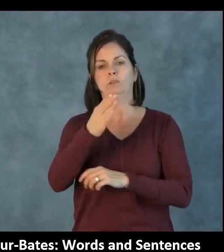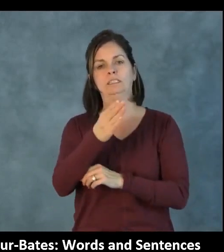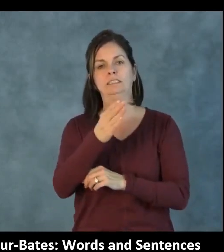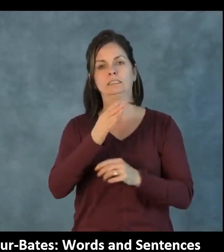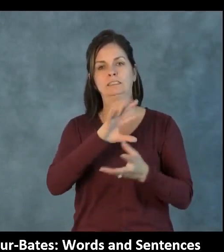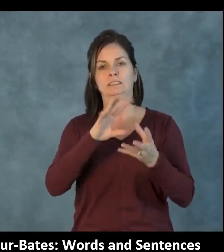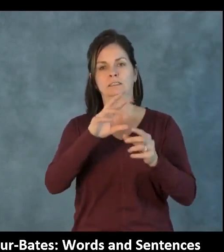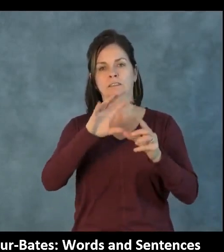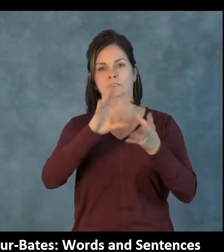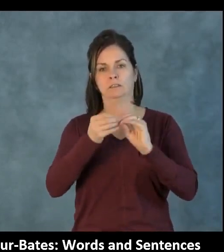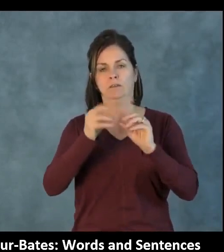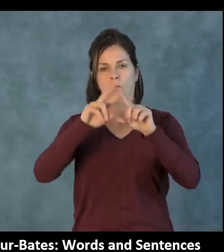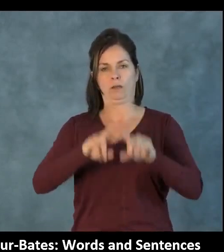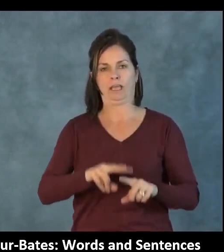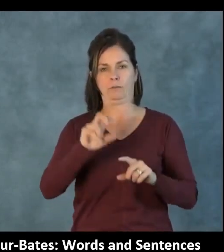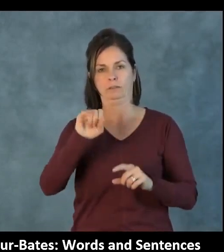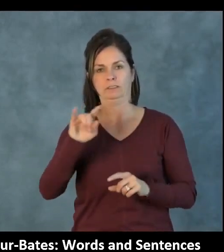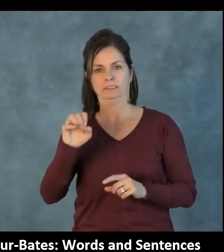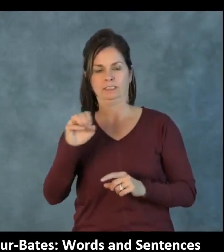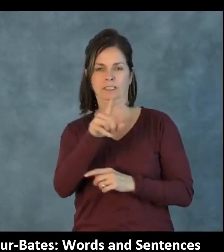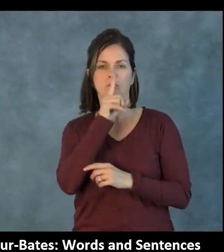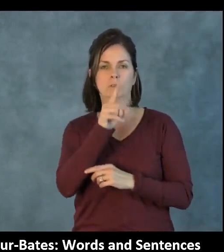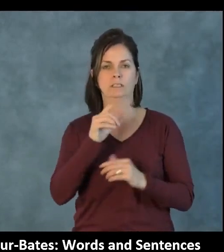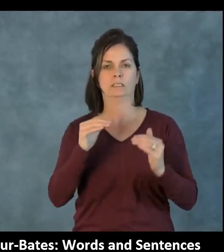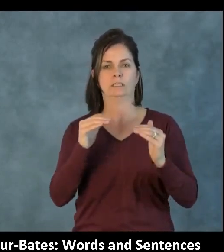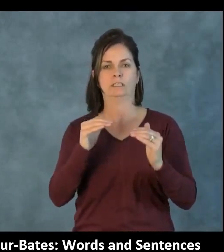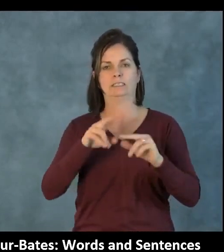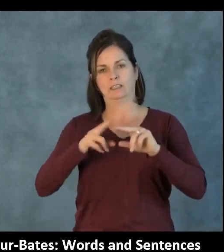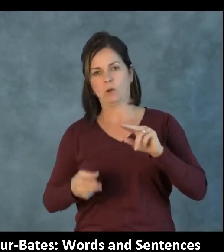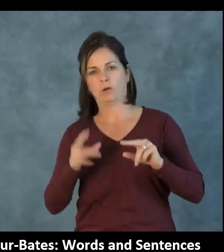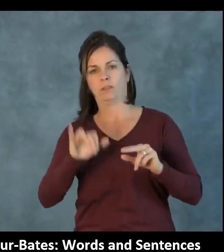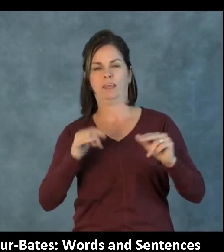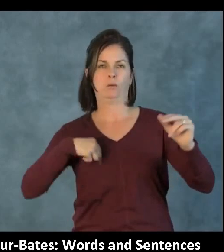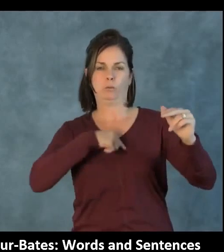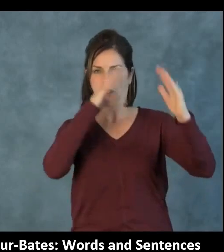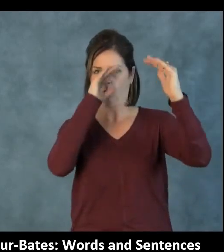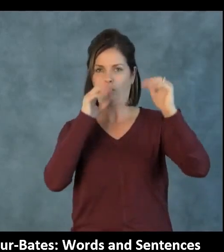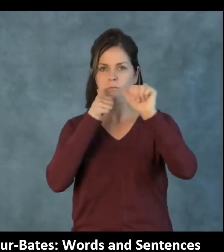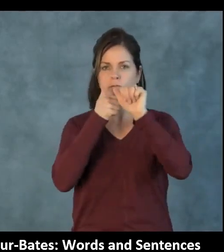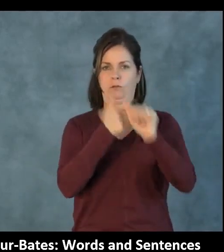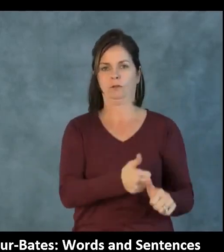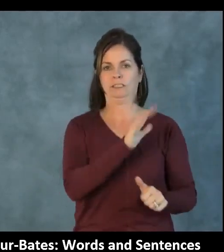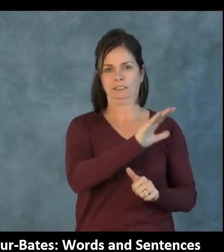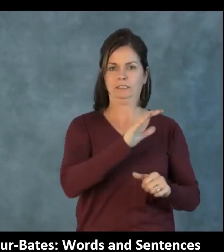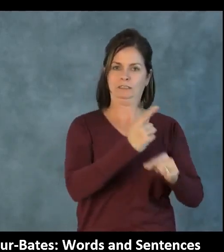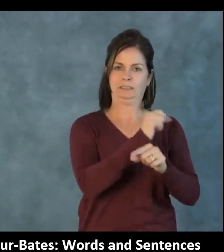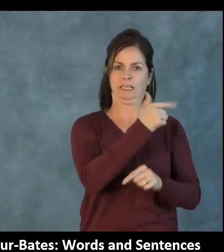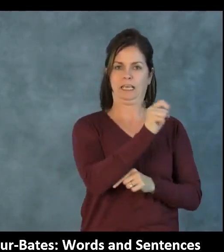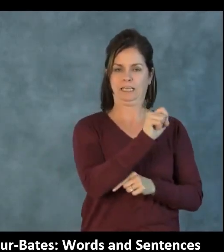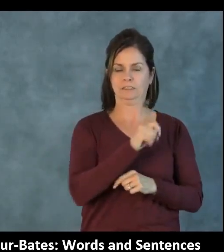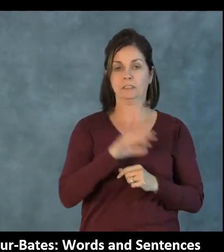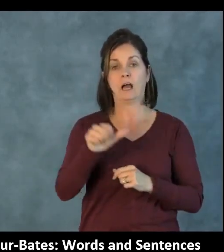it's lower than what we would hope given his chronological age. A second thing we would want to start encouraging